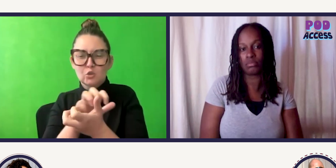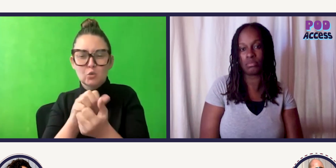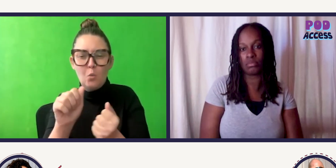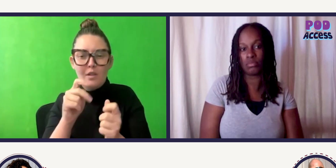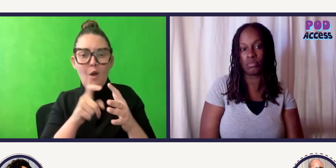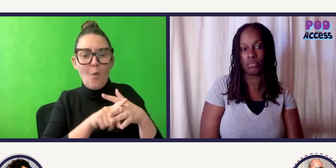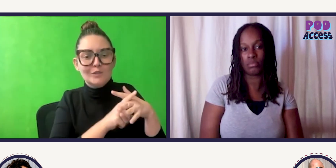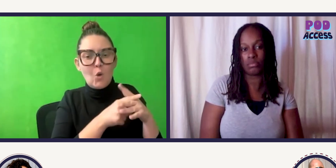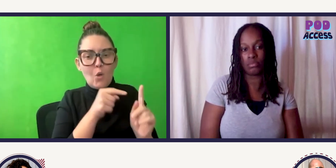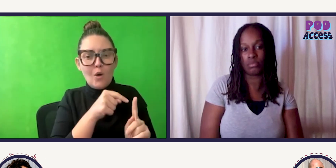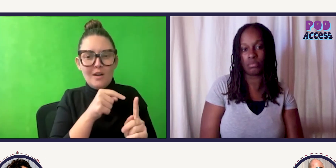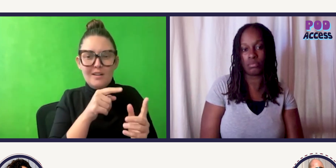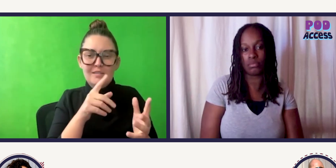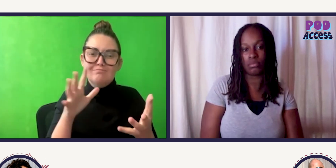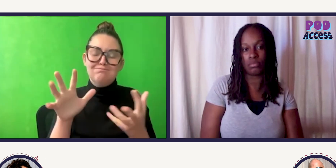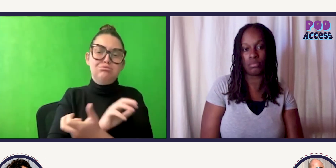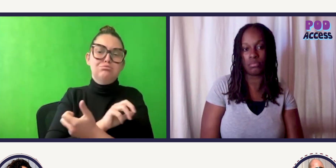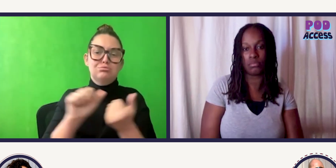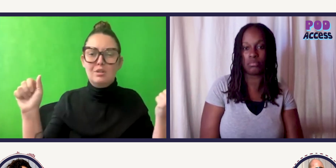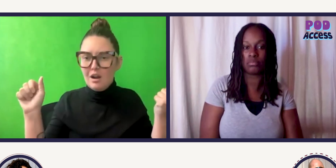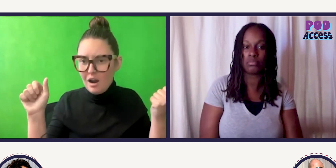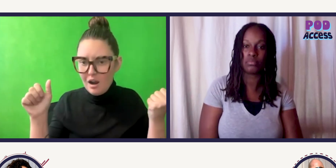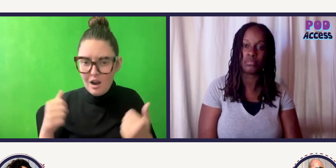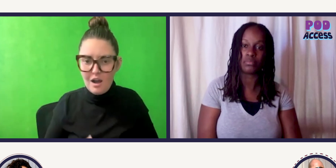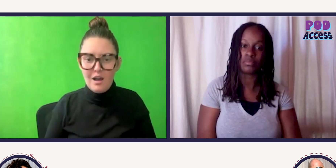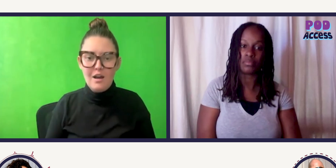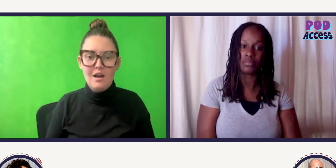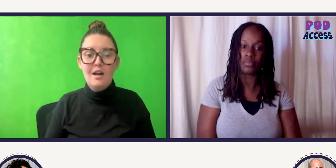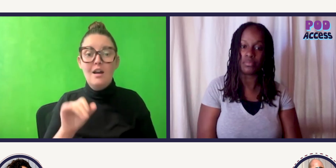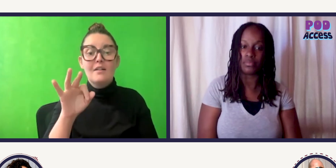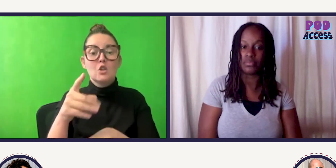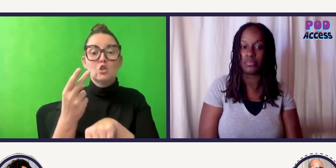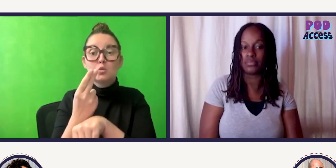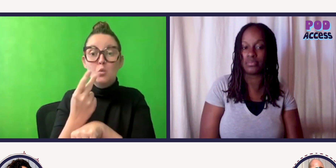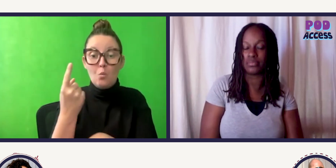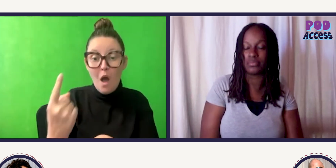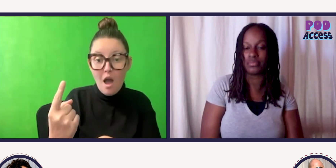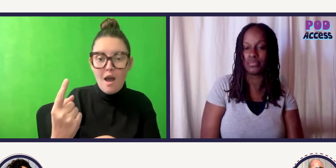[boom] If you use one, save a copy of your original before you start editing in case you wanna start over!